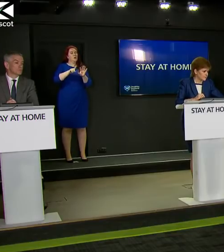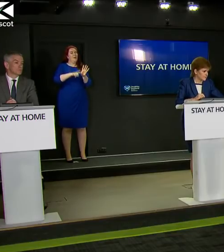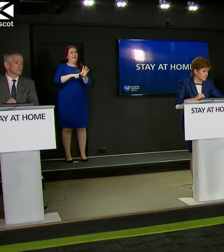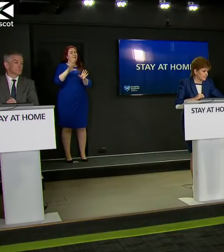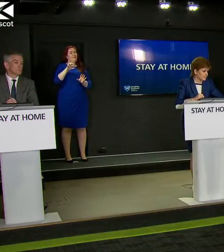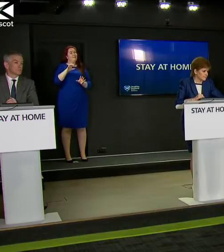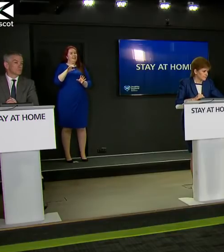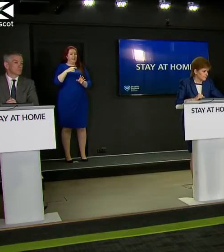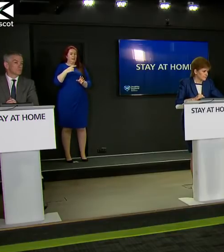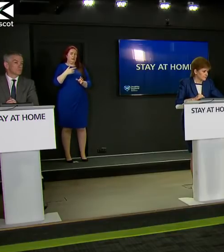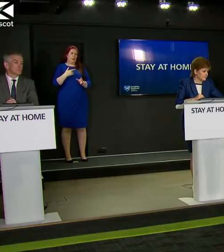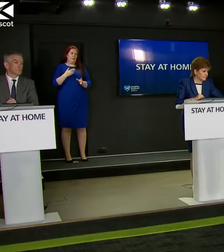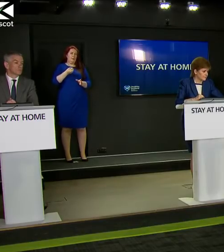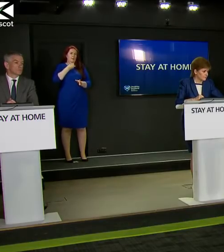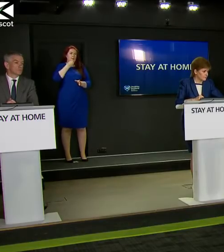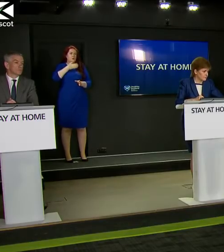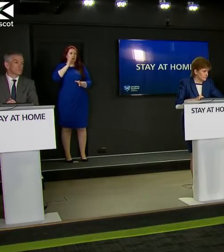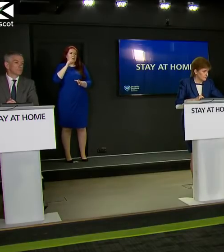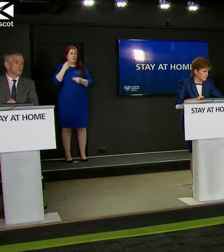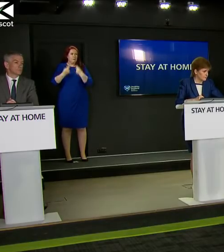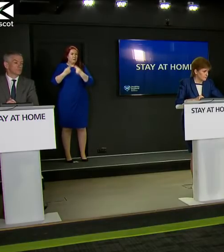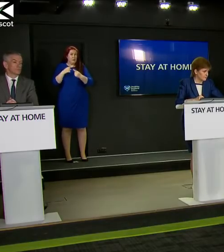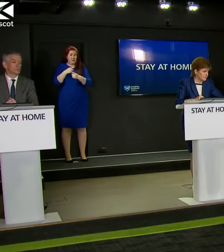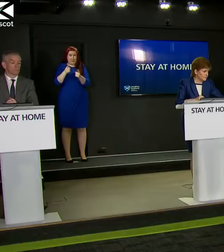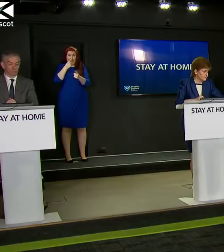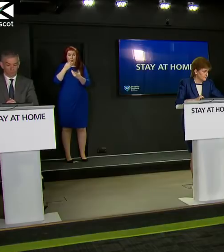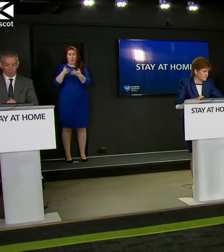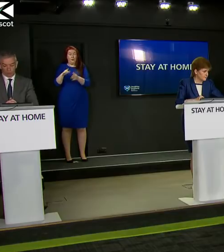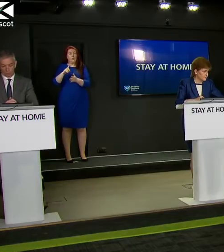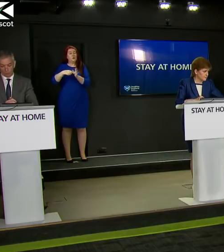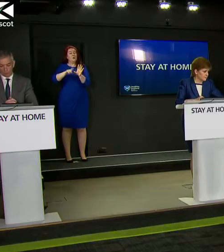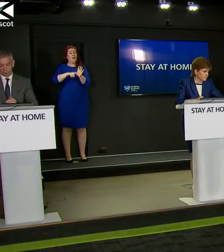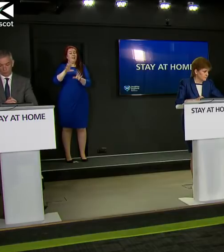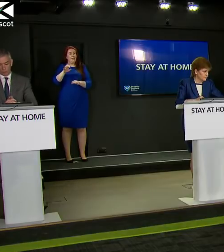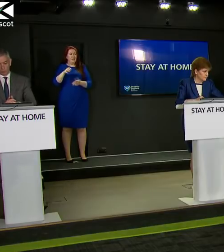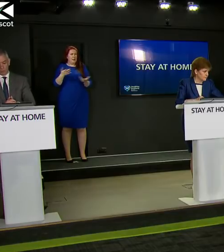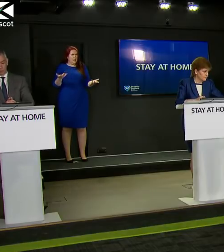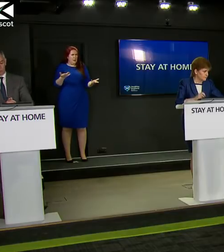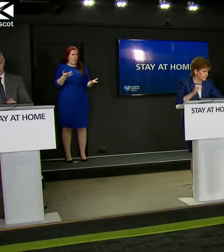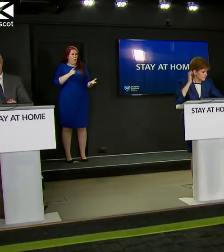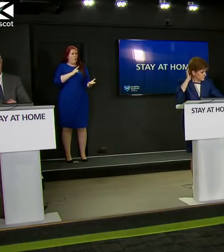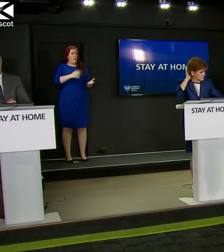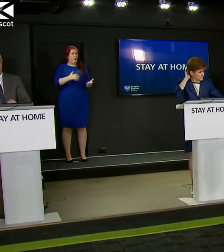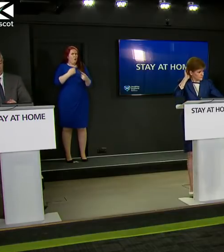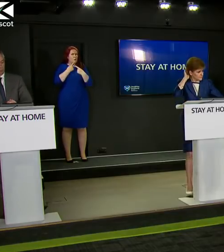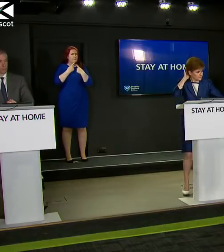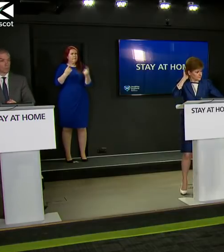for the hospitality industry. I just wondered what has prevented you from giving that clarity